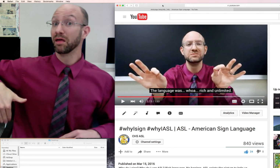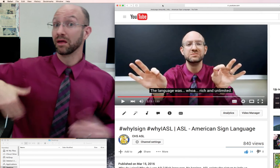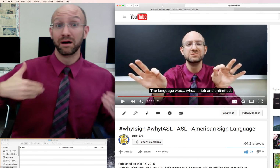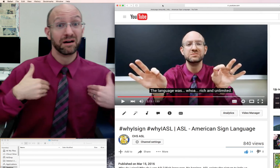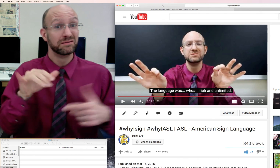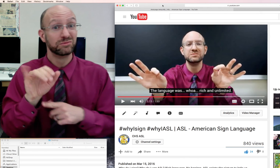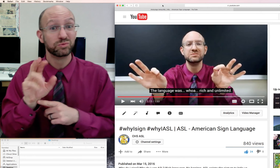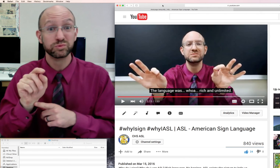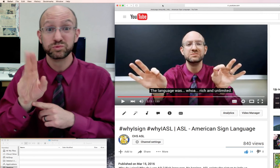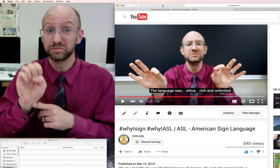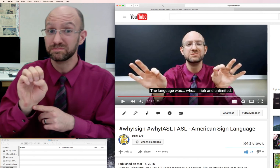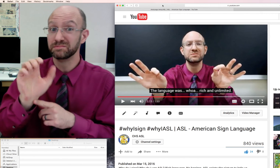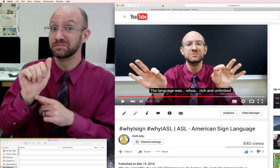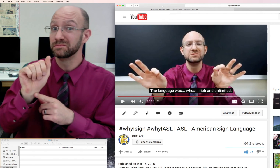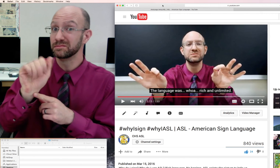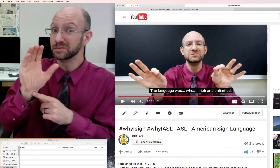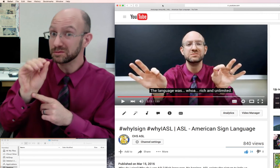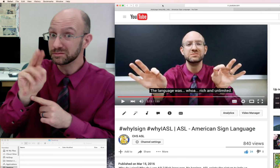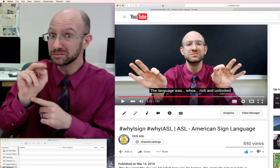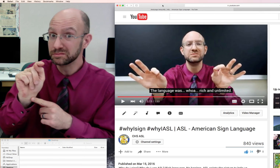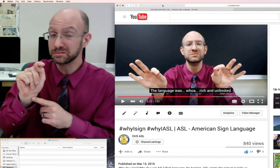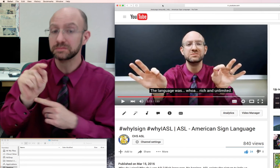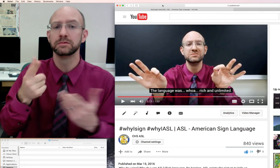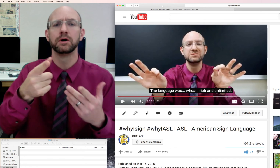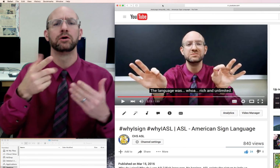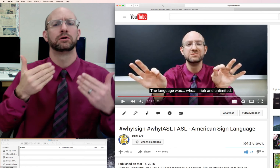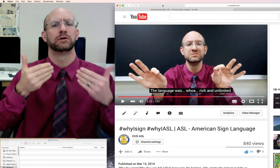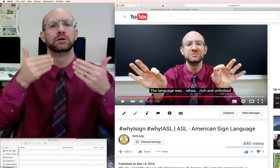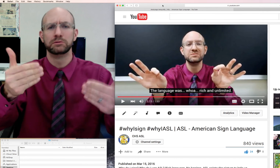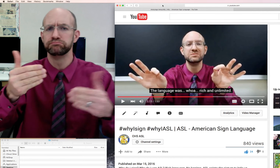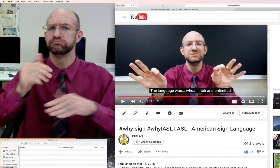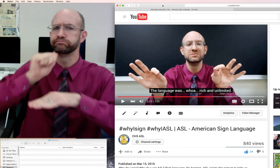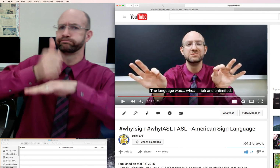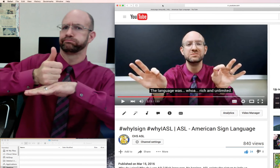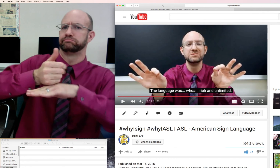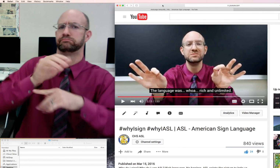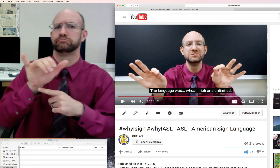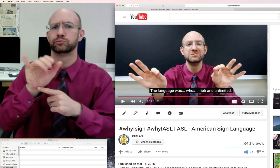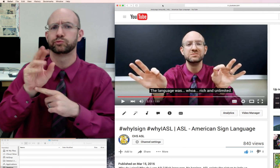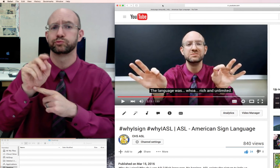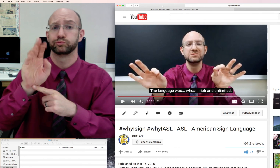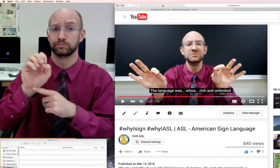If you do not have a Youtube account, you can go ahead and set up one.